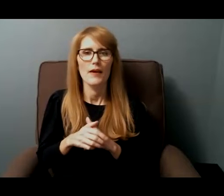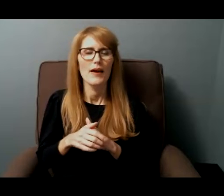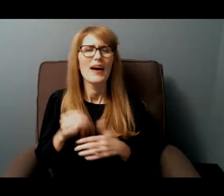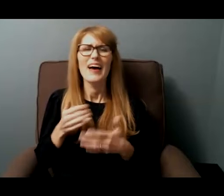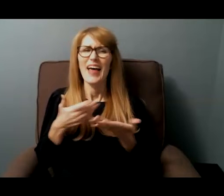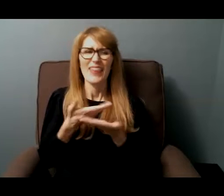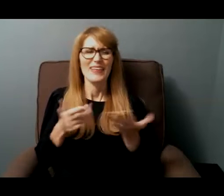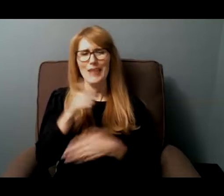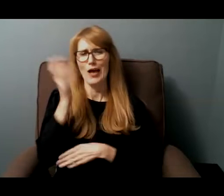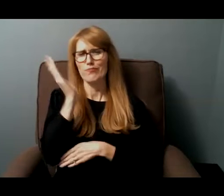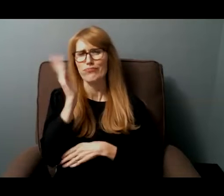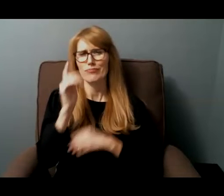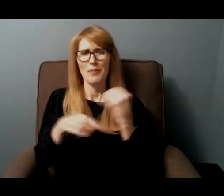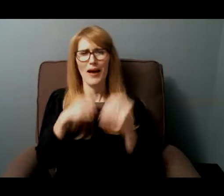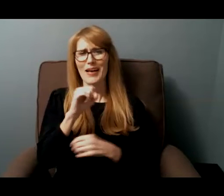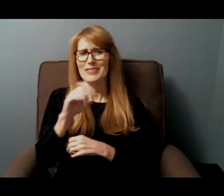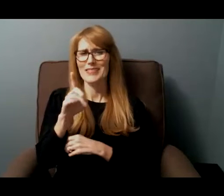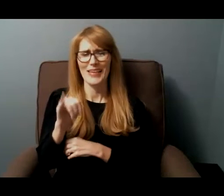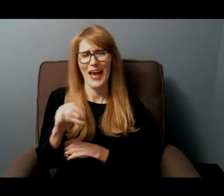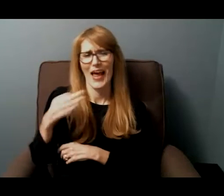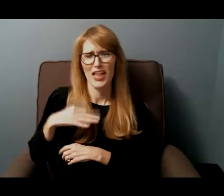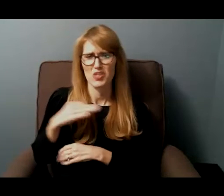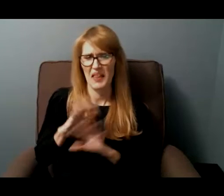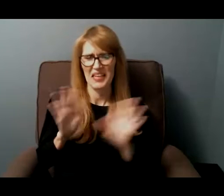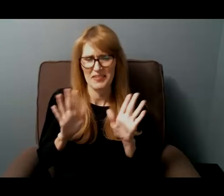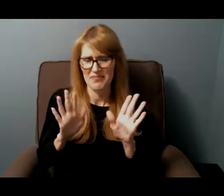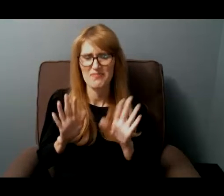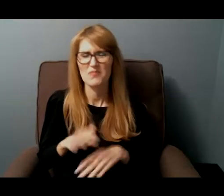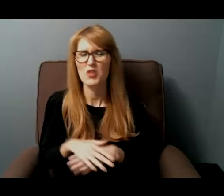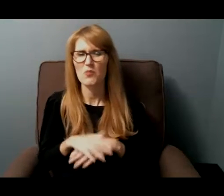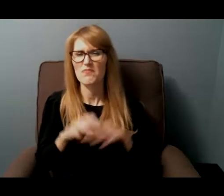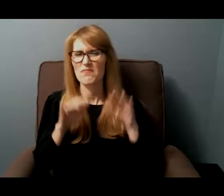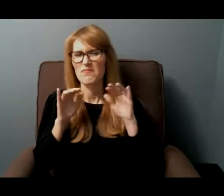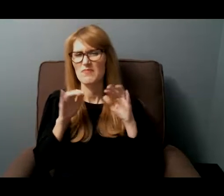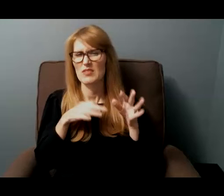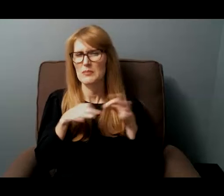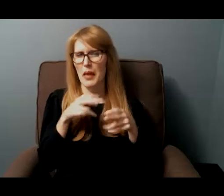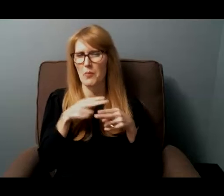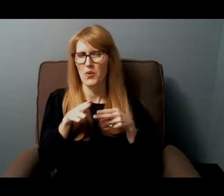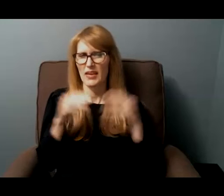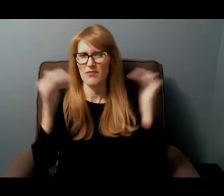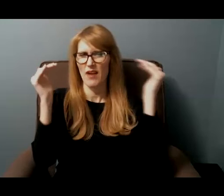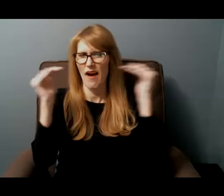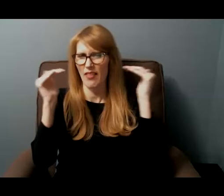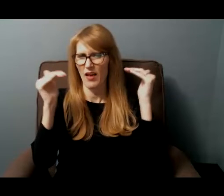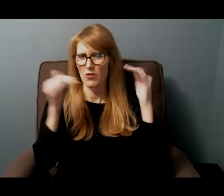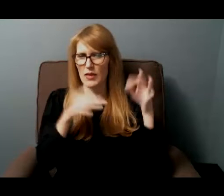SSDI eligibility, I am going to kind of keep it at that high level. But you can read more about SSDI